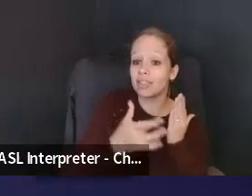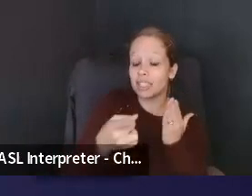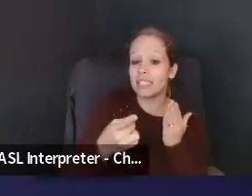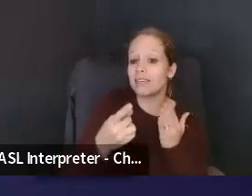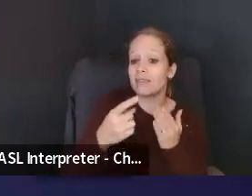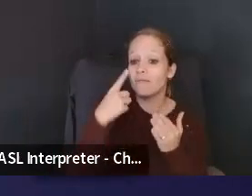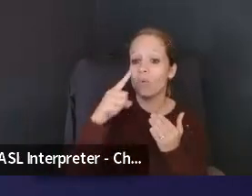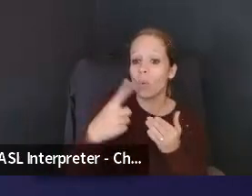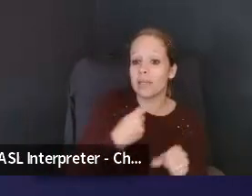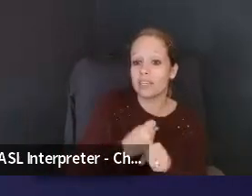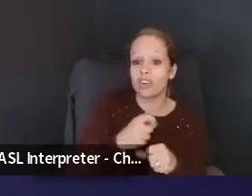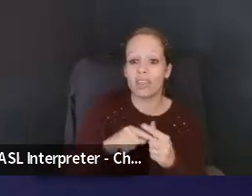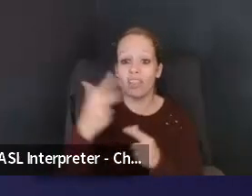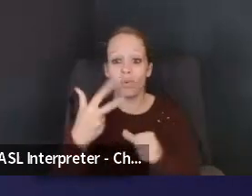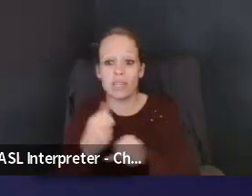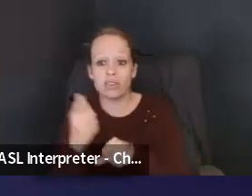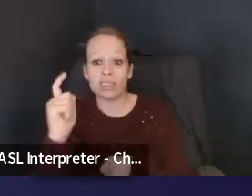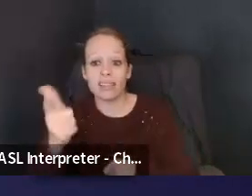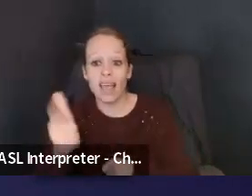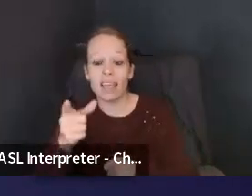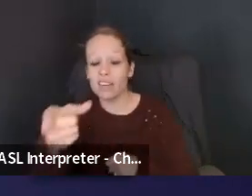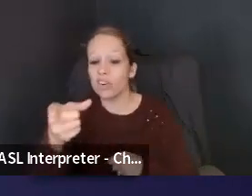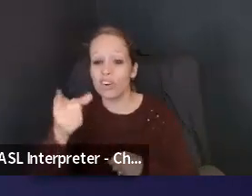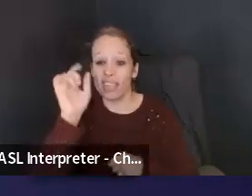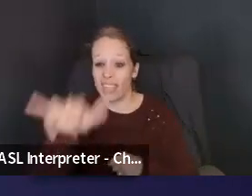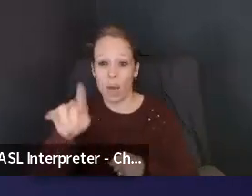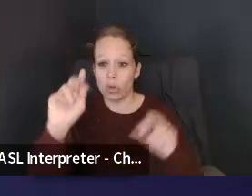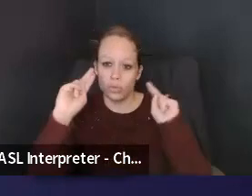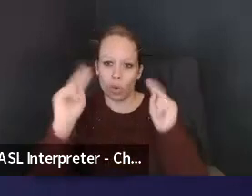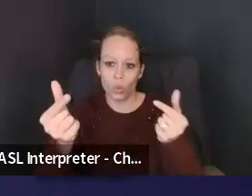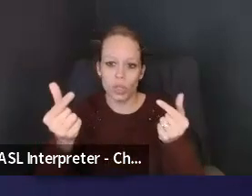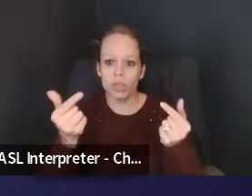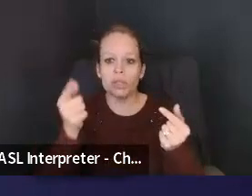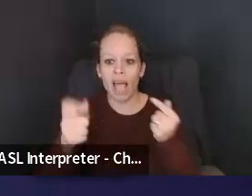totally obsolete and you need to purchase the other one. You can't control that and so you